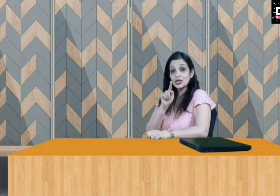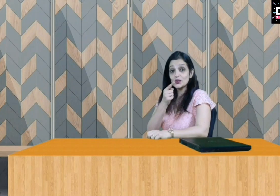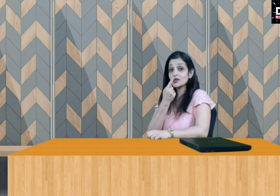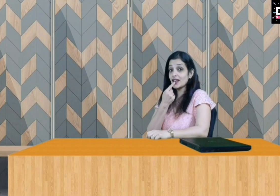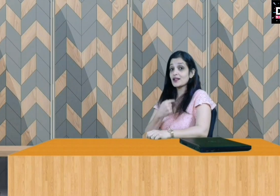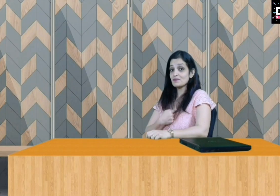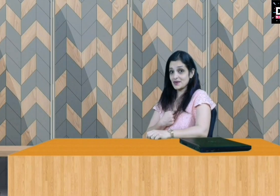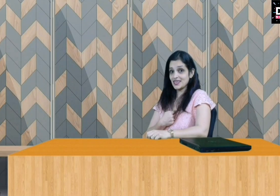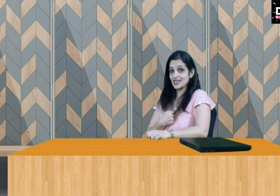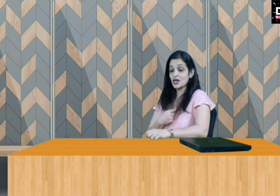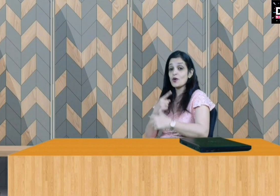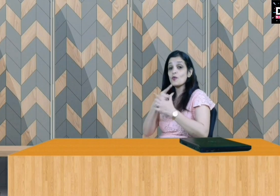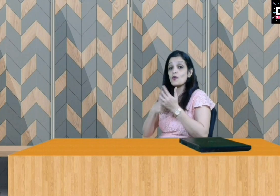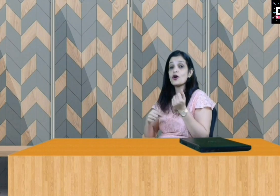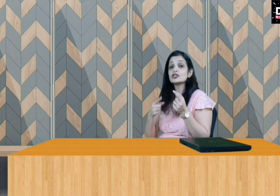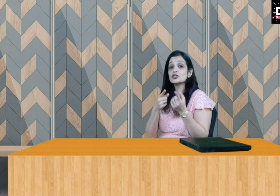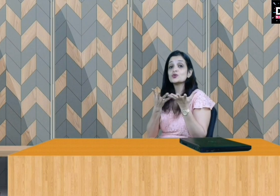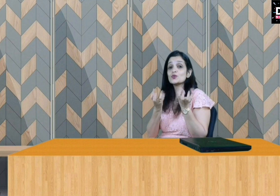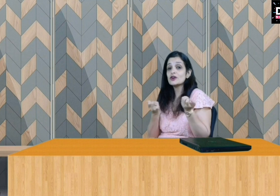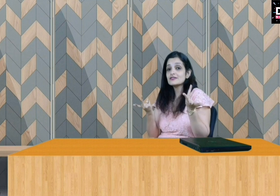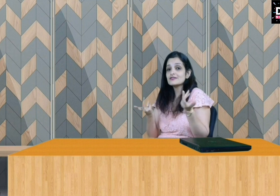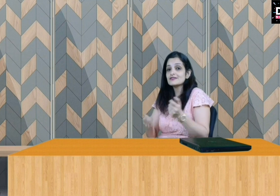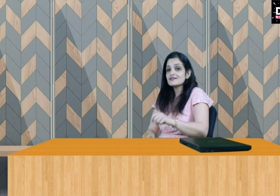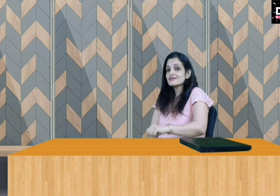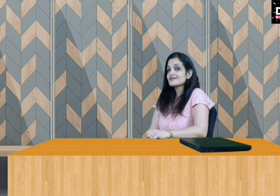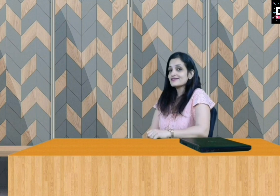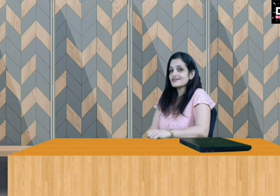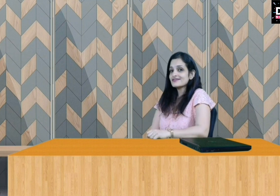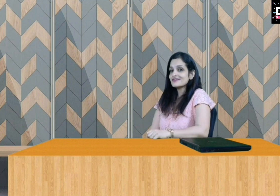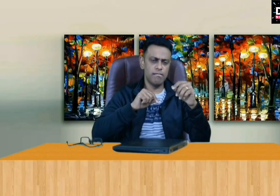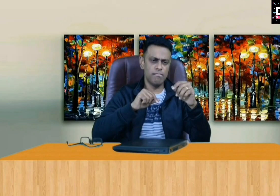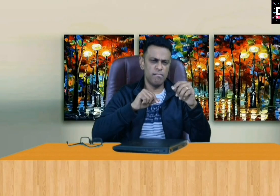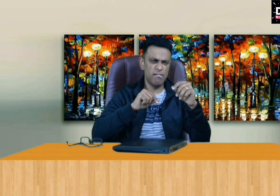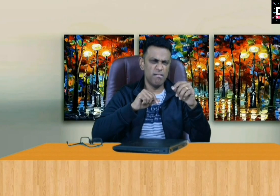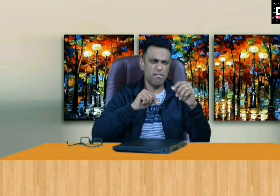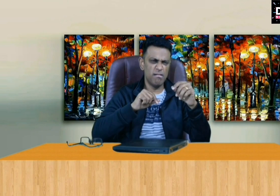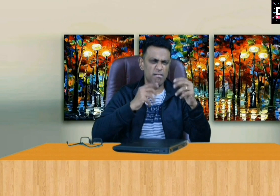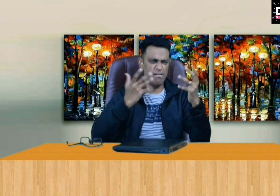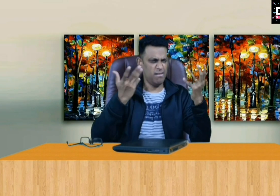You tell me, what do you want? [Confuse]